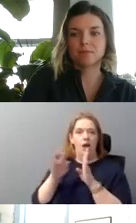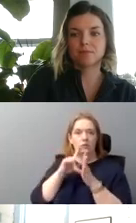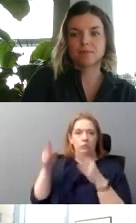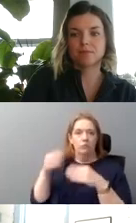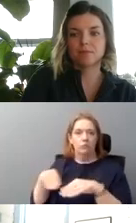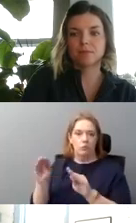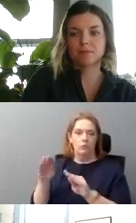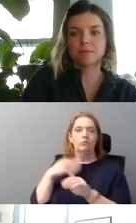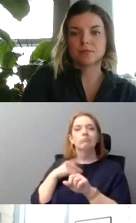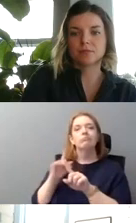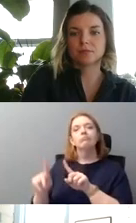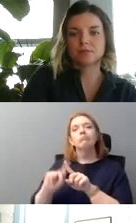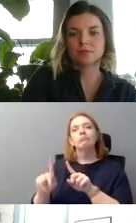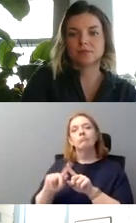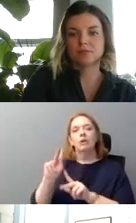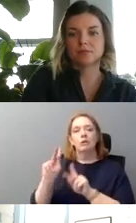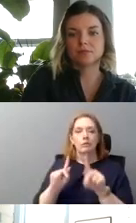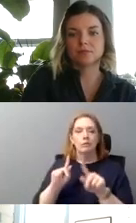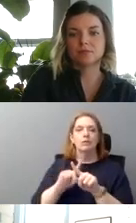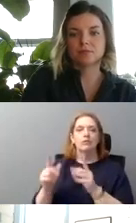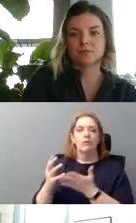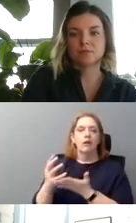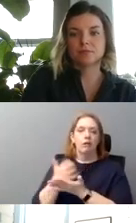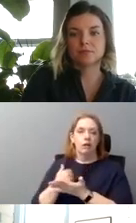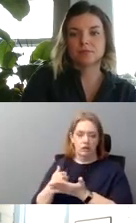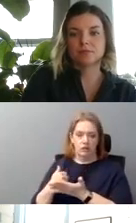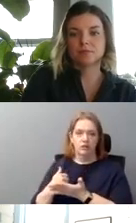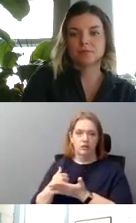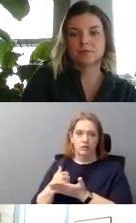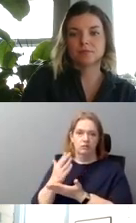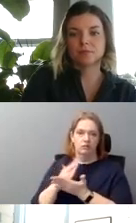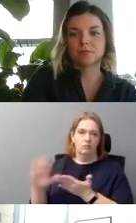different people, and different collections that own some of his work, and so we have a lot of